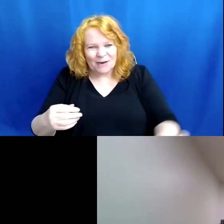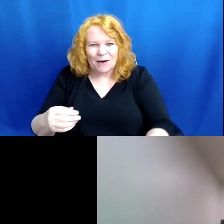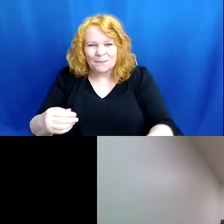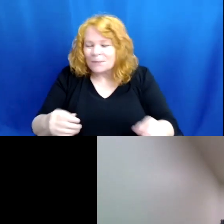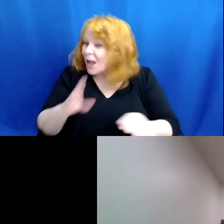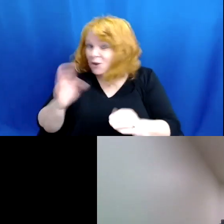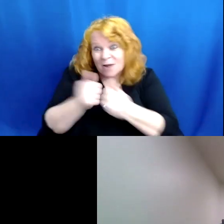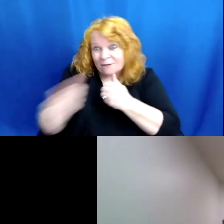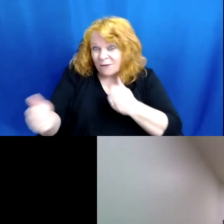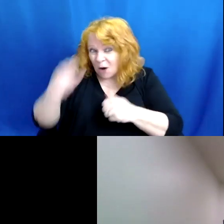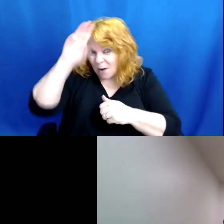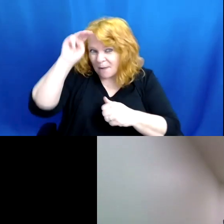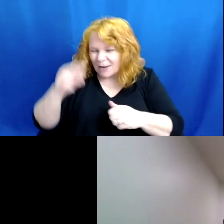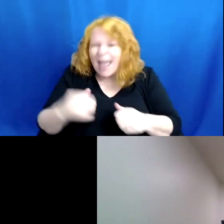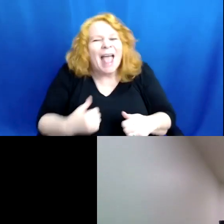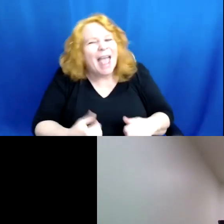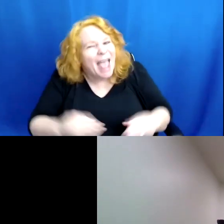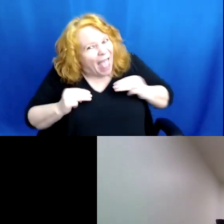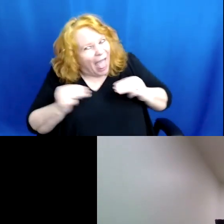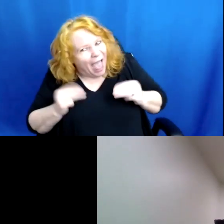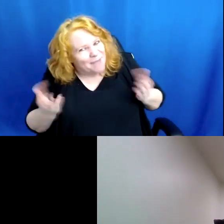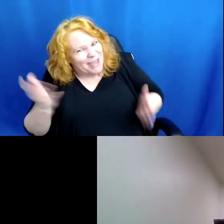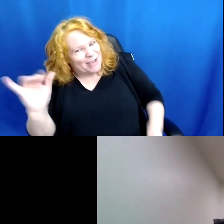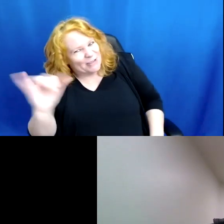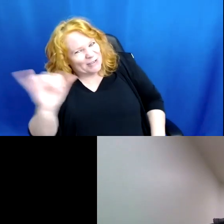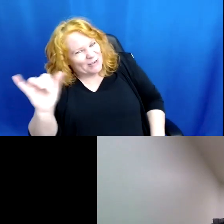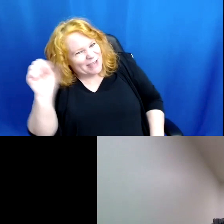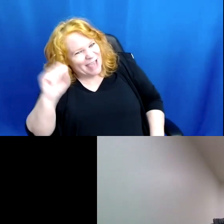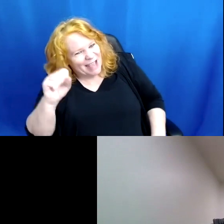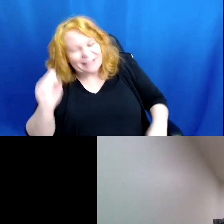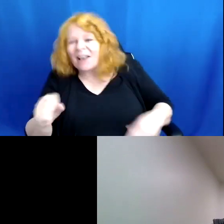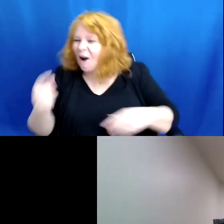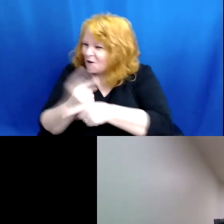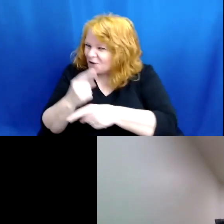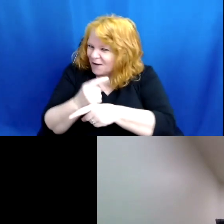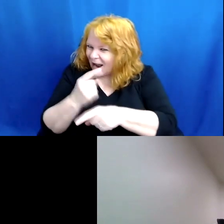Gwyn: You’re never far away are you Marvin? I am here too. And I want to sing. You can sing.